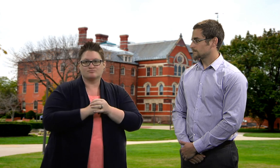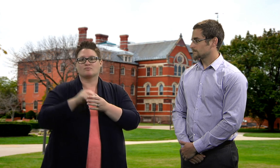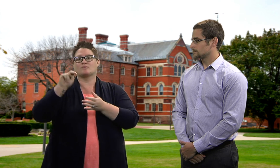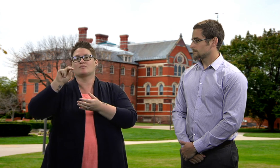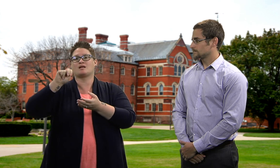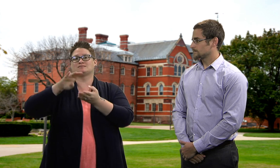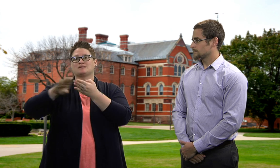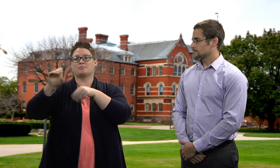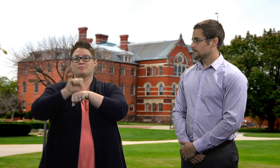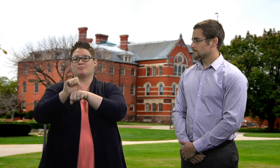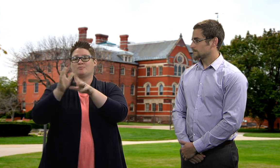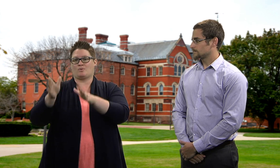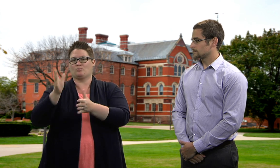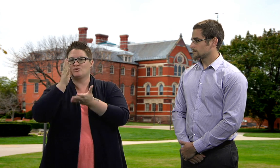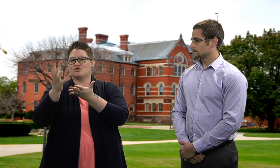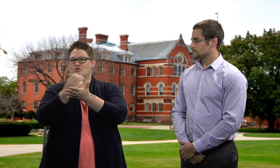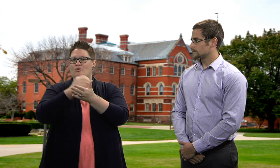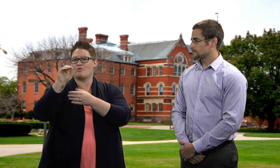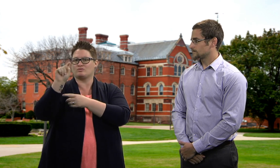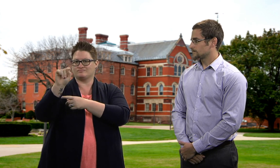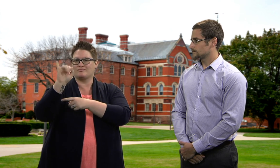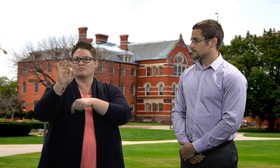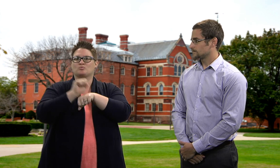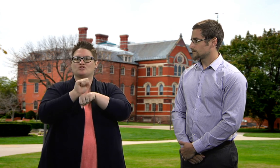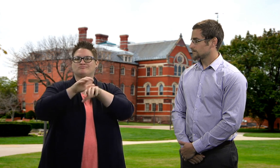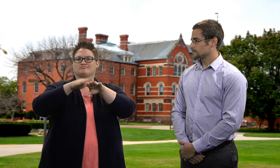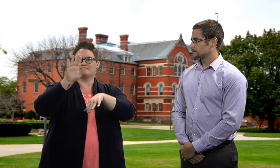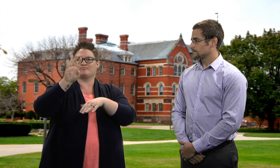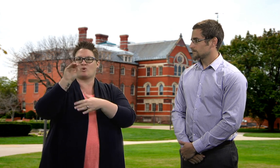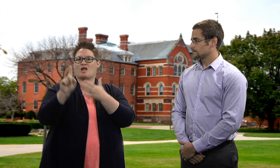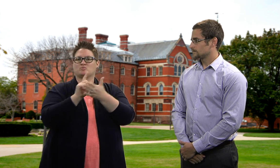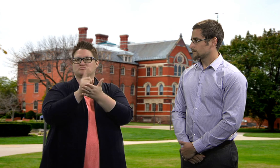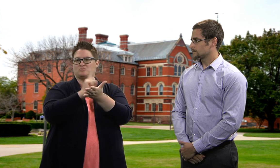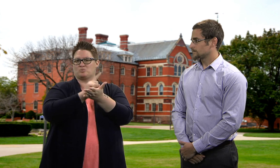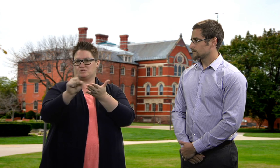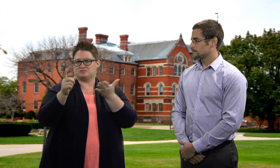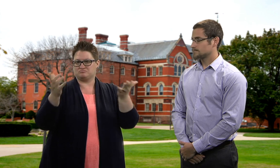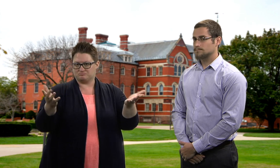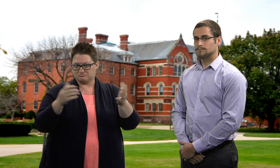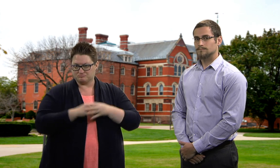Non-exempt employees will earn overtime if they work more than 40 hours in one work week.